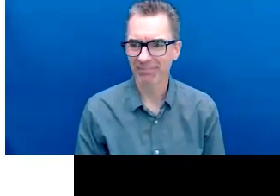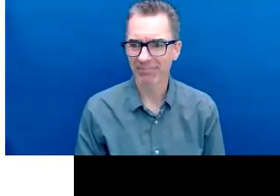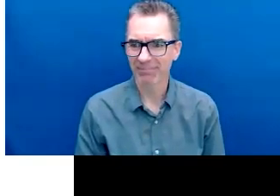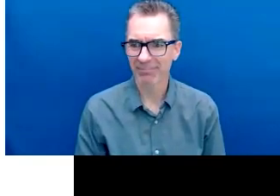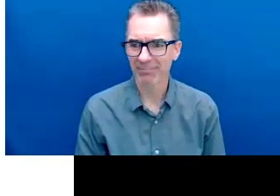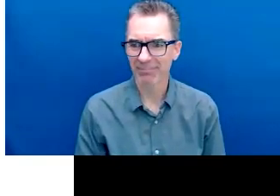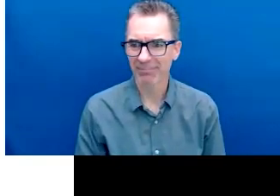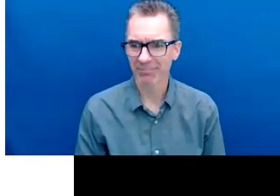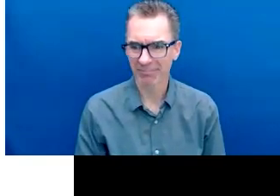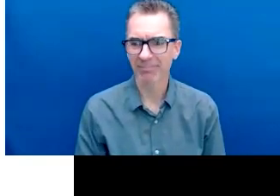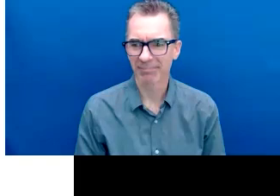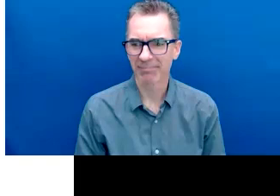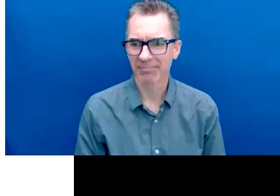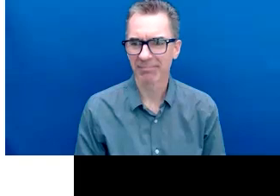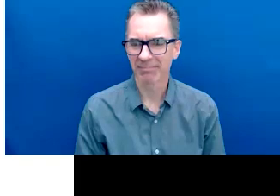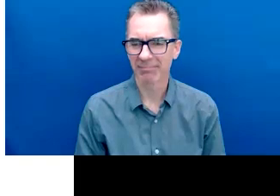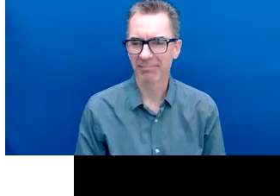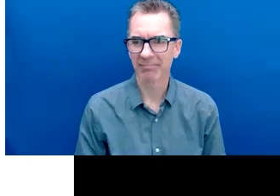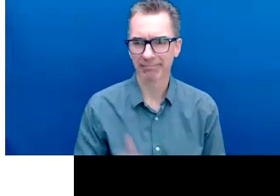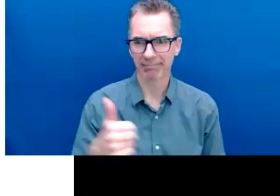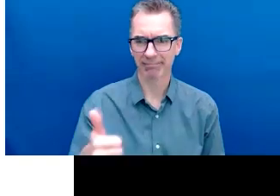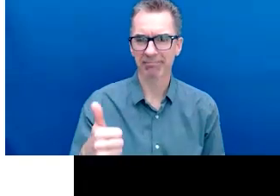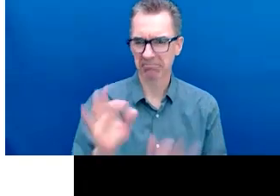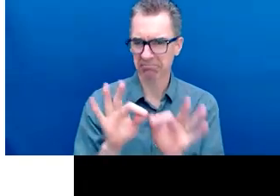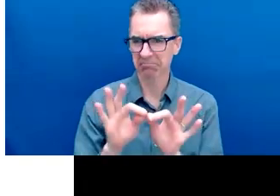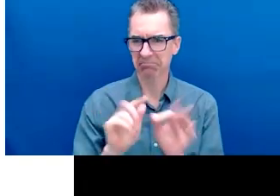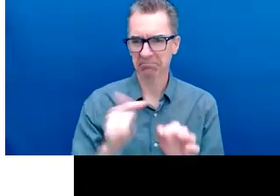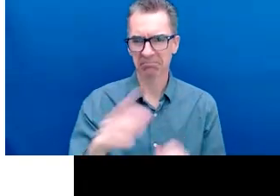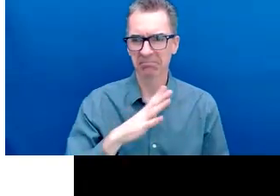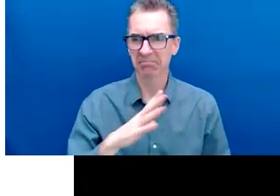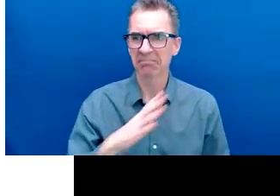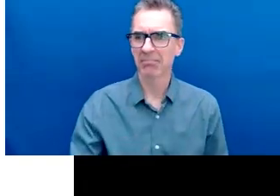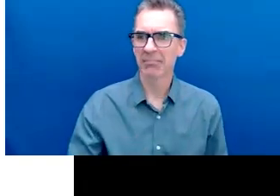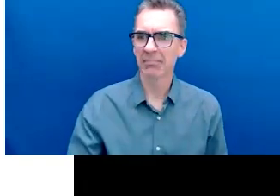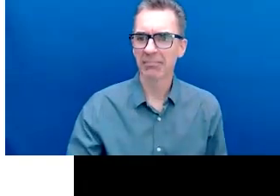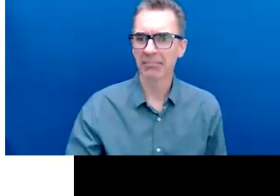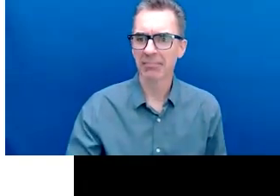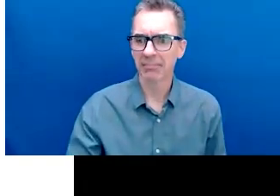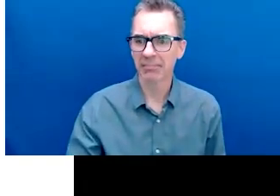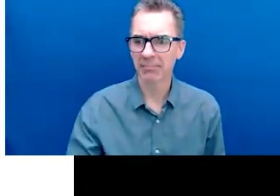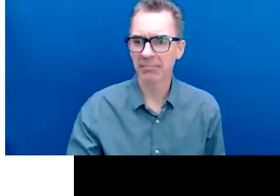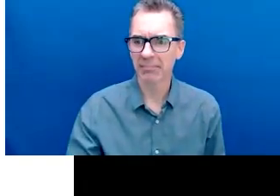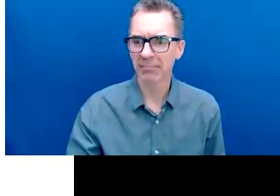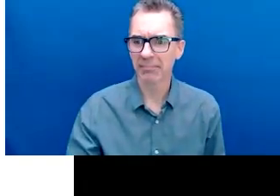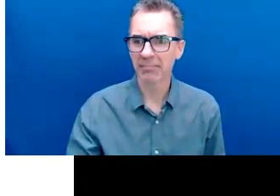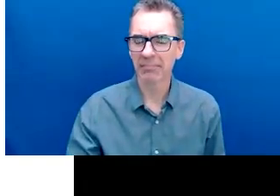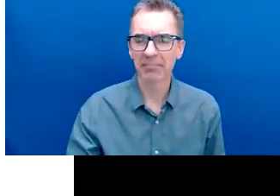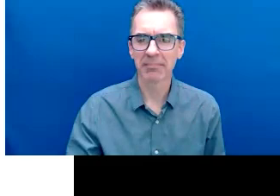And regarding grants, we are currently working